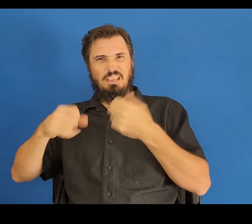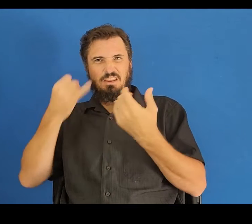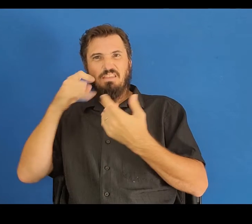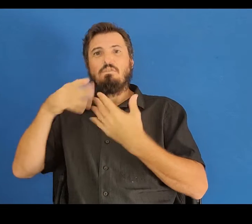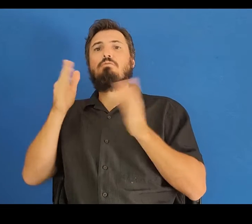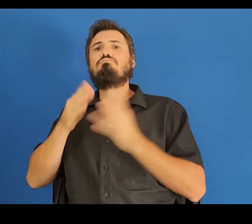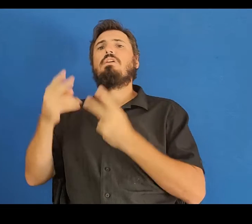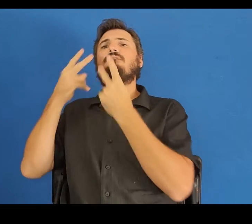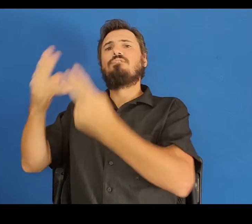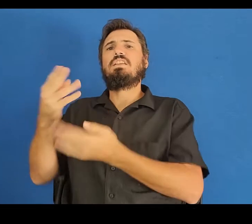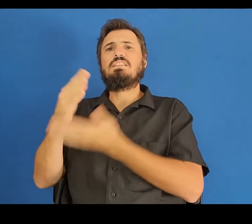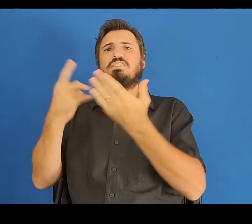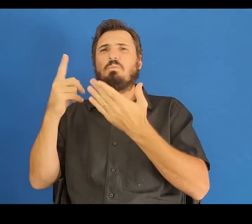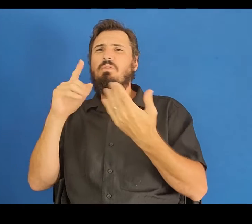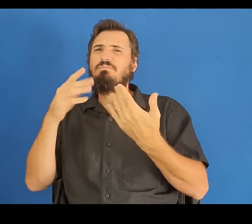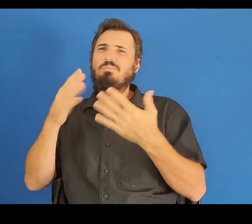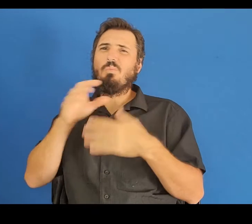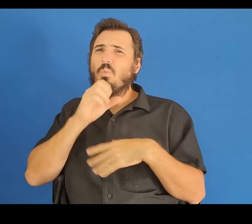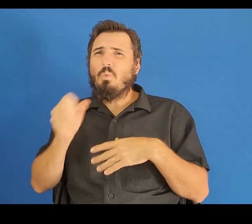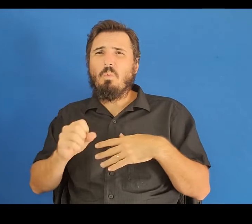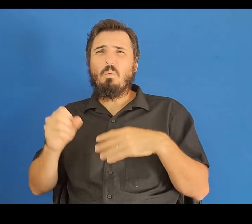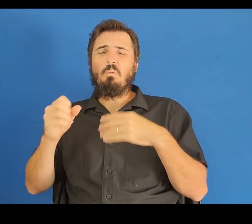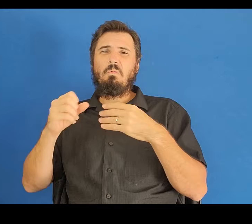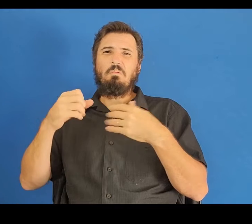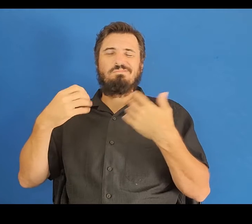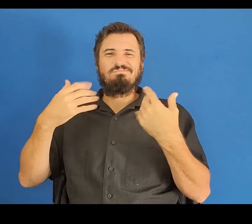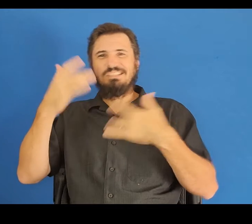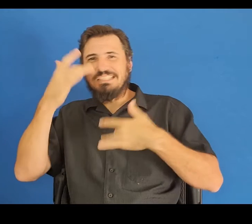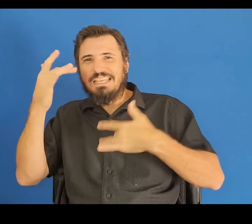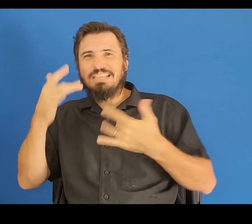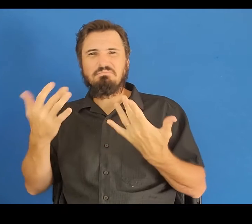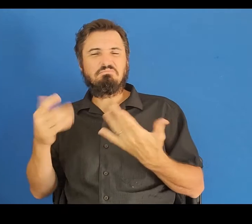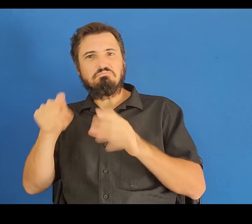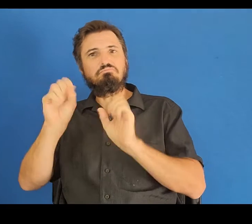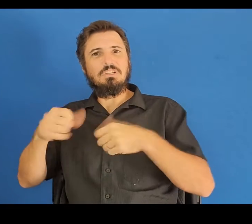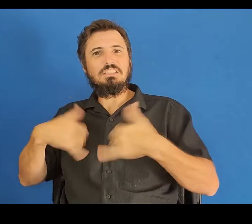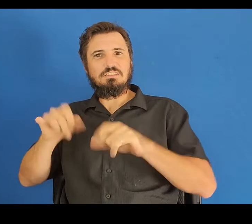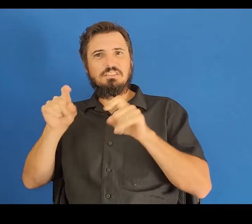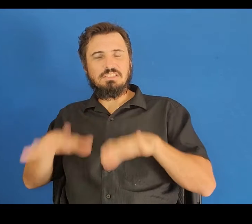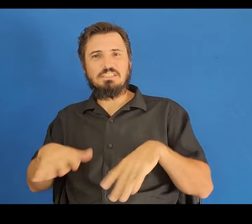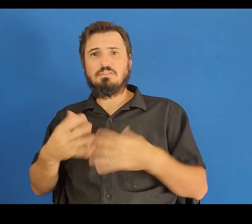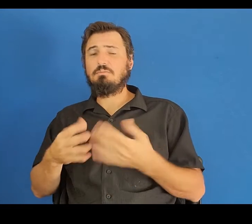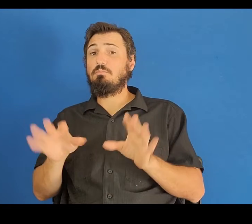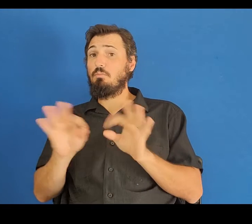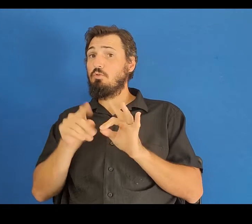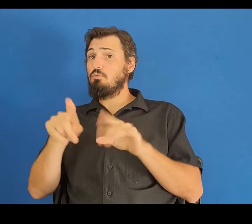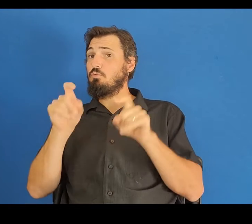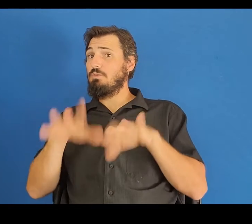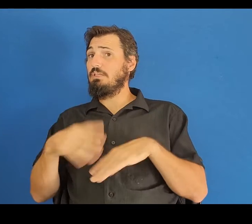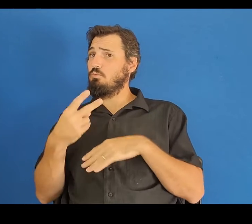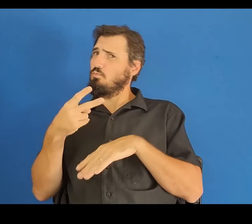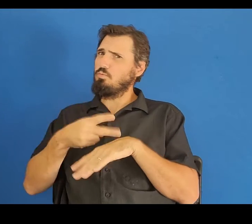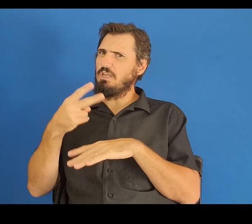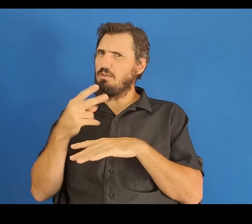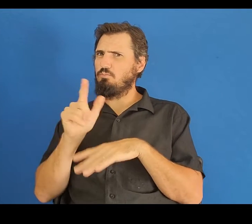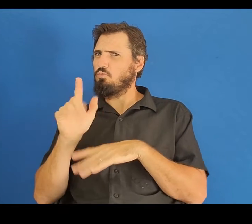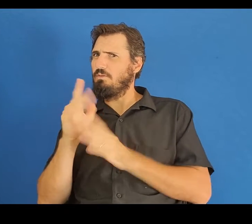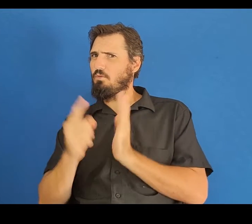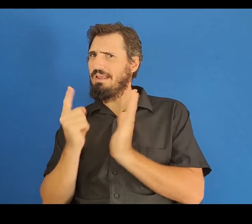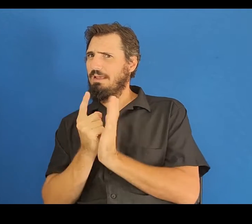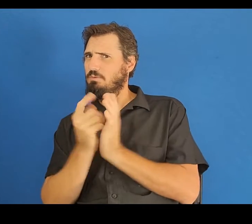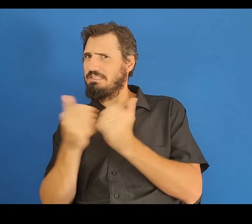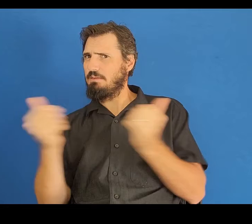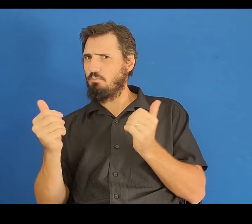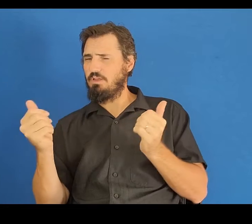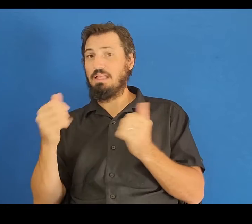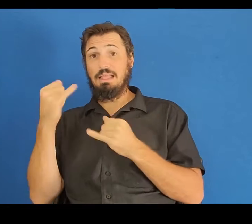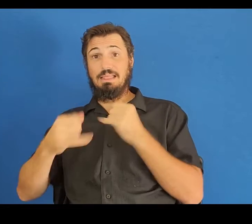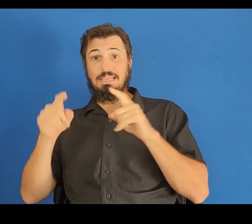In these situations, it’s best to test two or more times, at least 24 hours apart—with the last test being just before your visit.